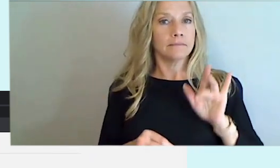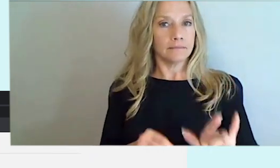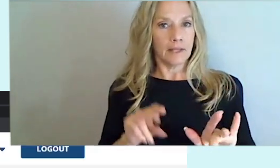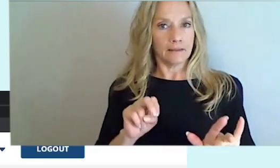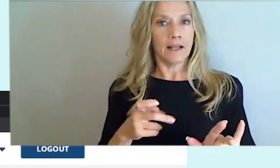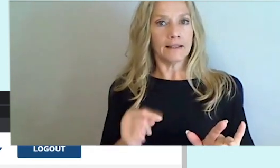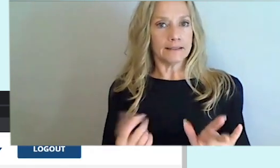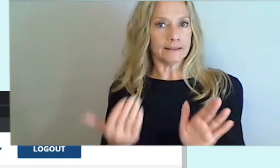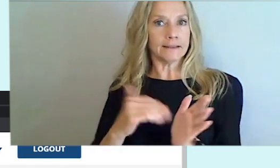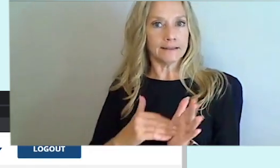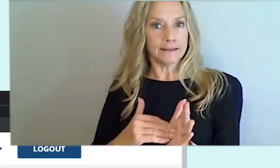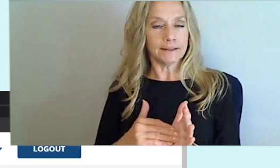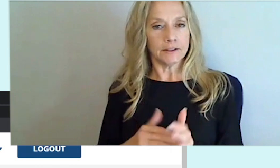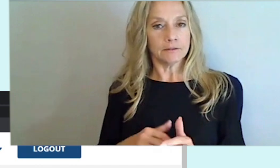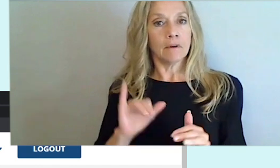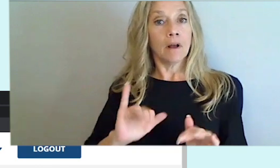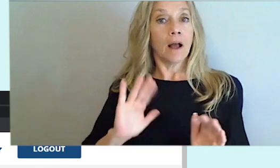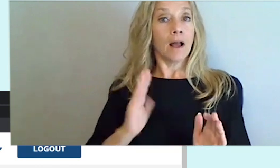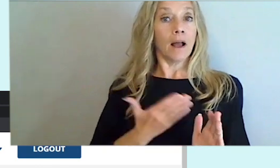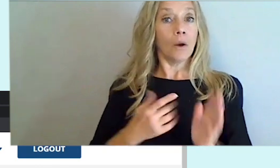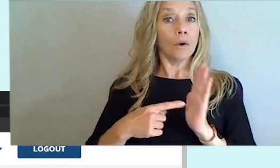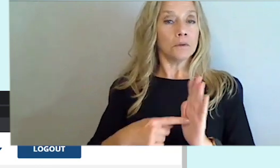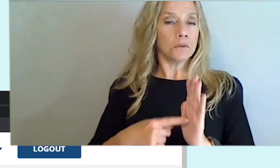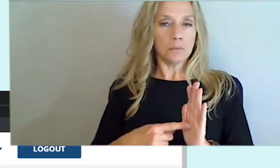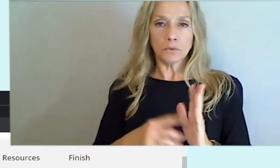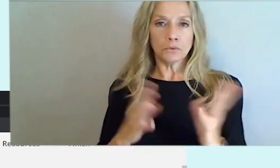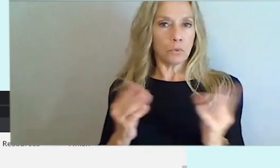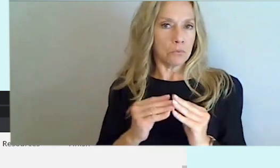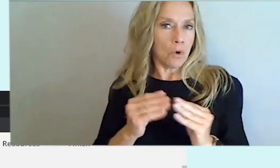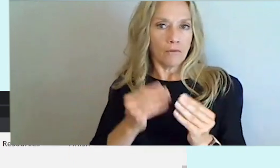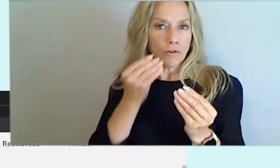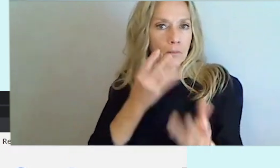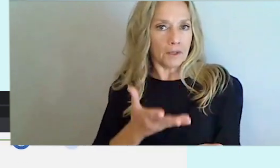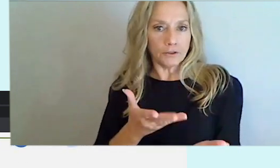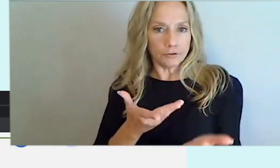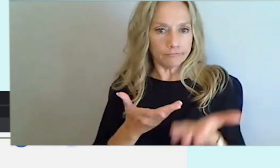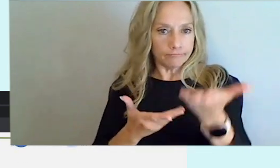For this example, there is not any information on file for any other resources.